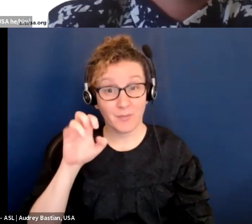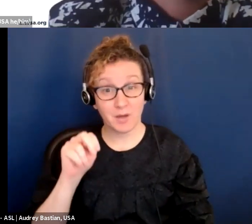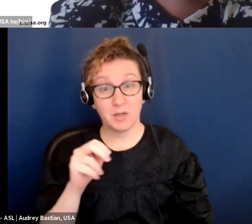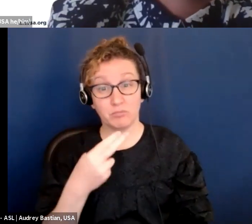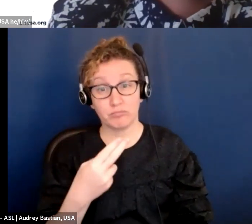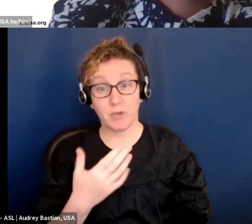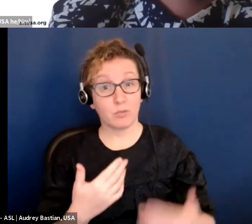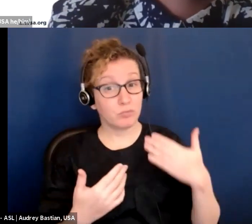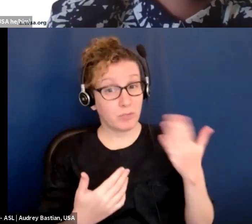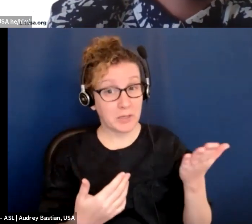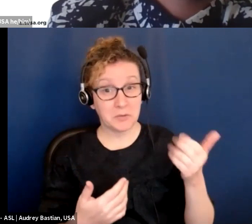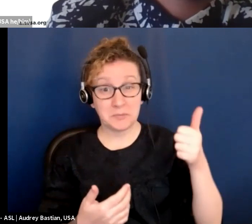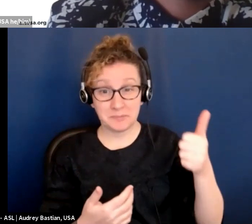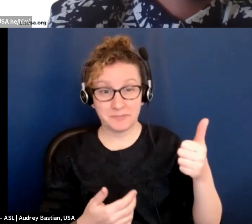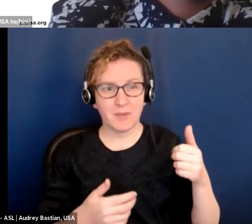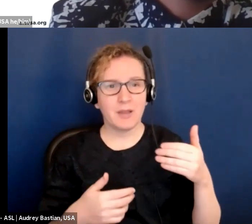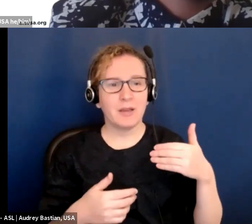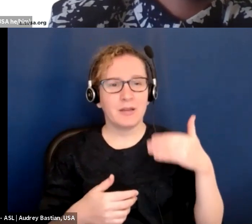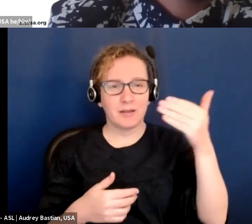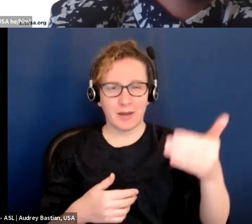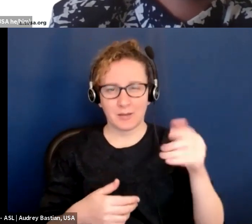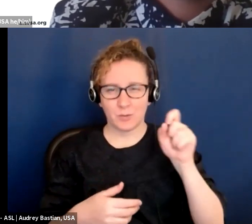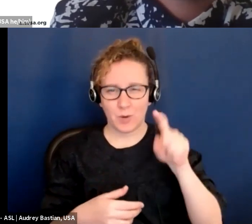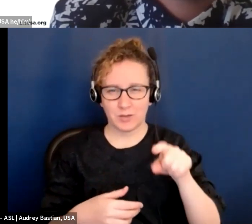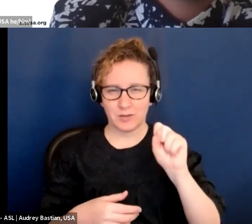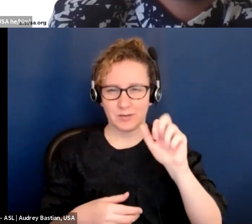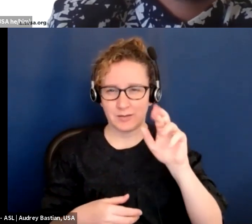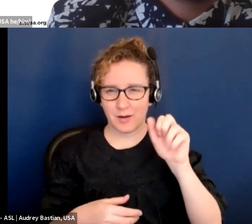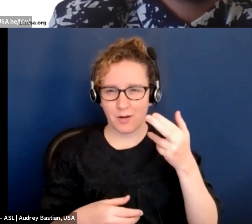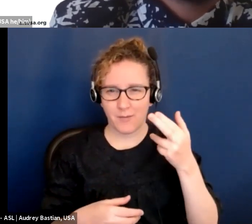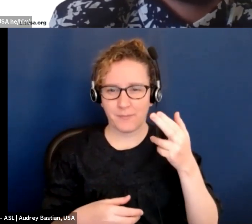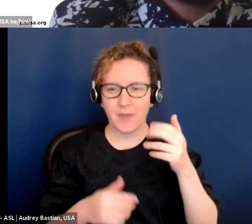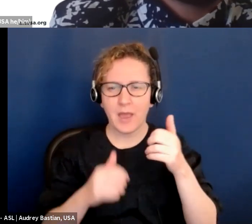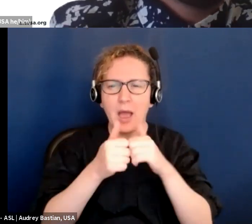I will direct this next question to Sarah. How should students advocate for themselves